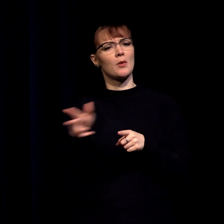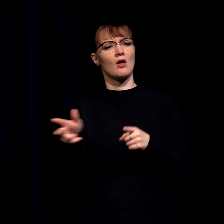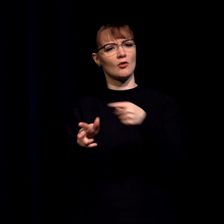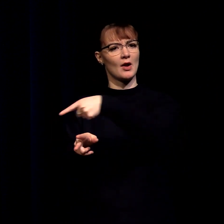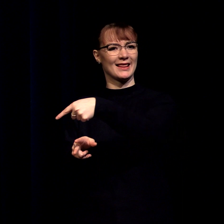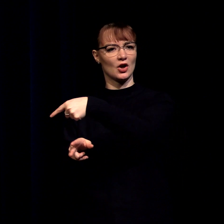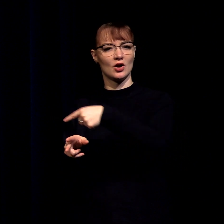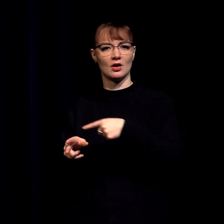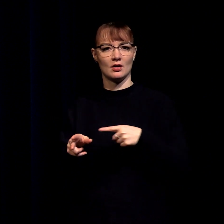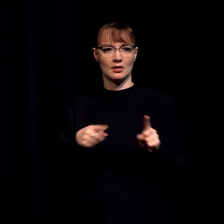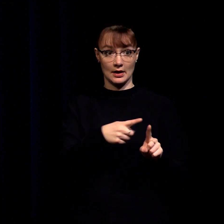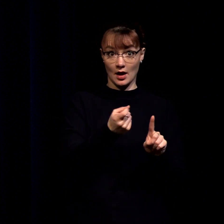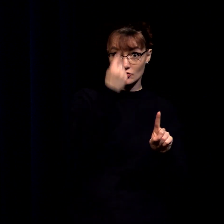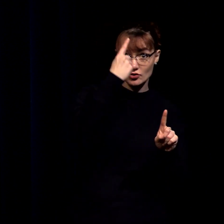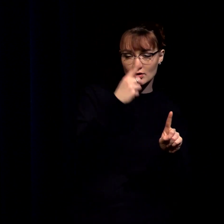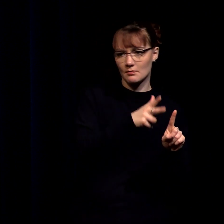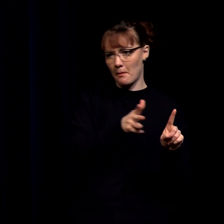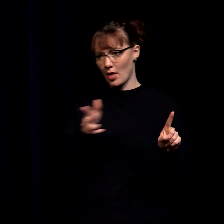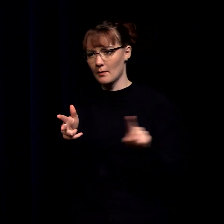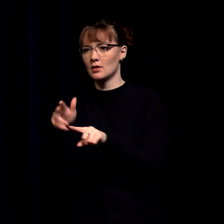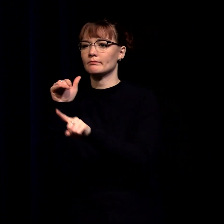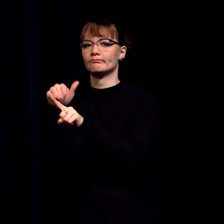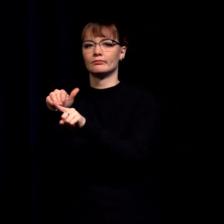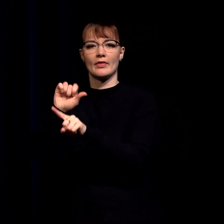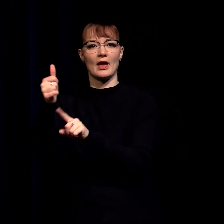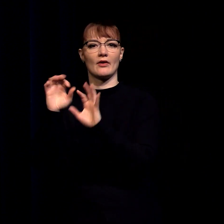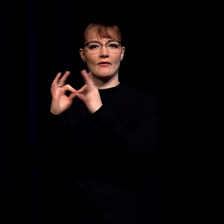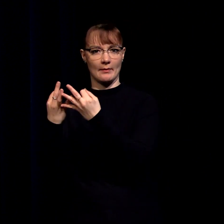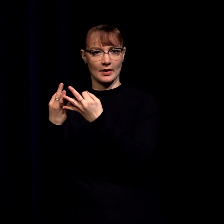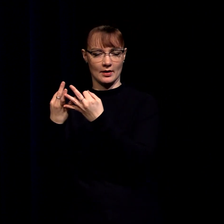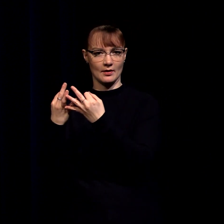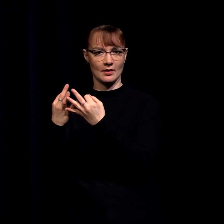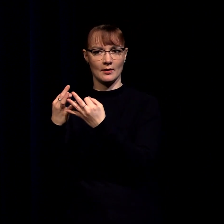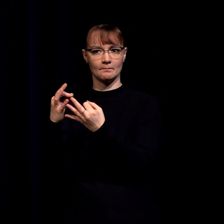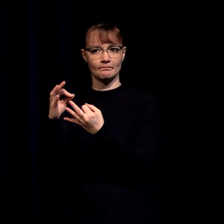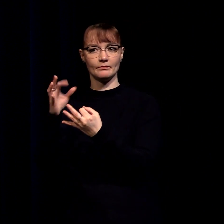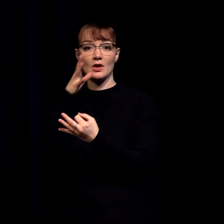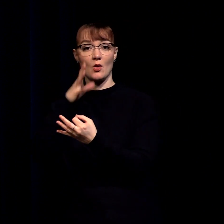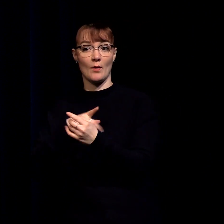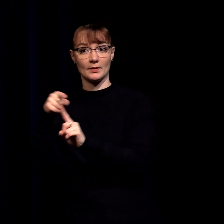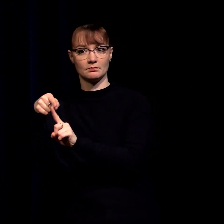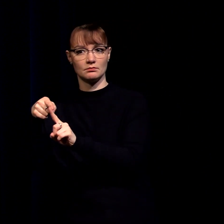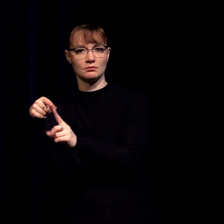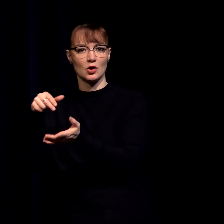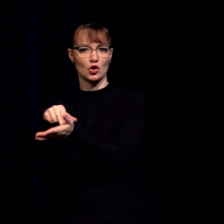able to understand me and I woke up this other family that we knew. And they were able to get me quickly to the hospital where